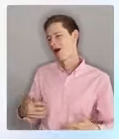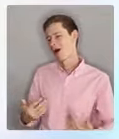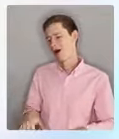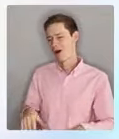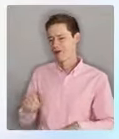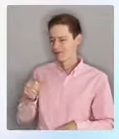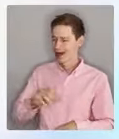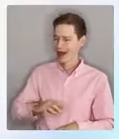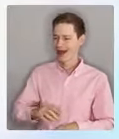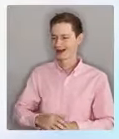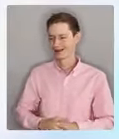Oh, oh! - Oh, man.